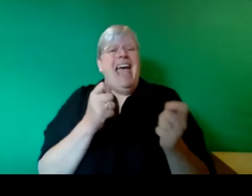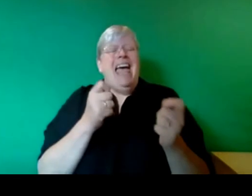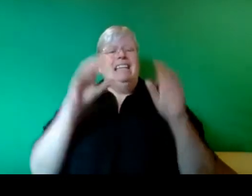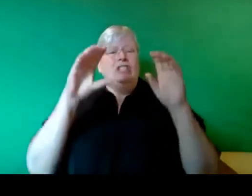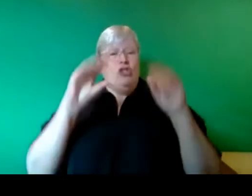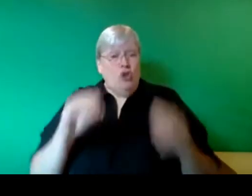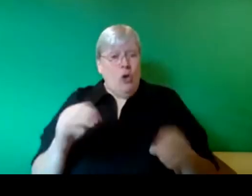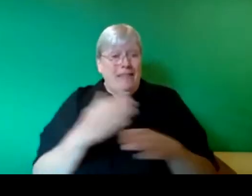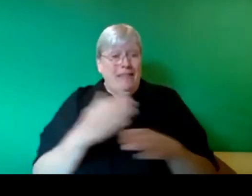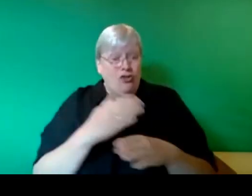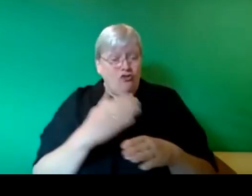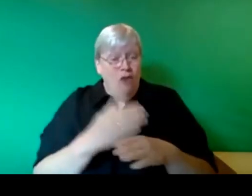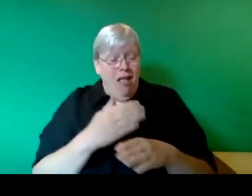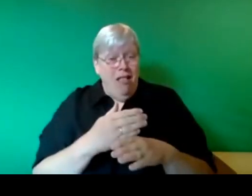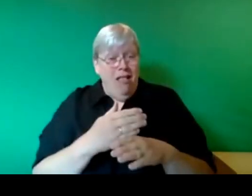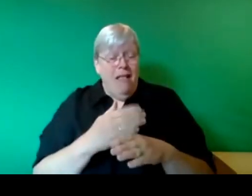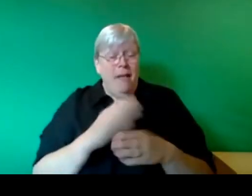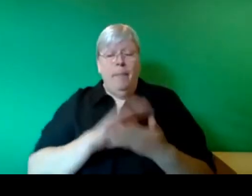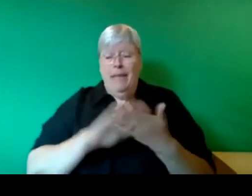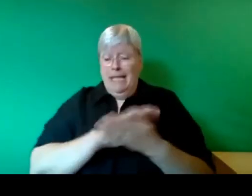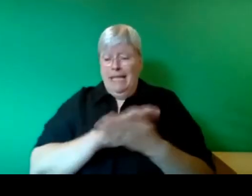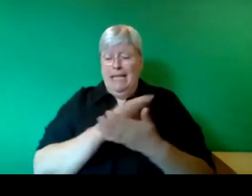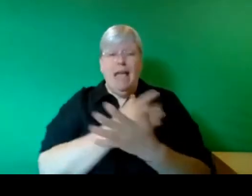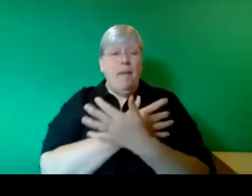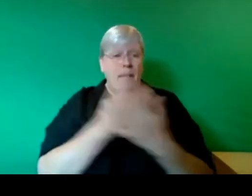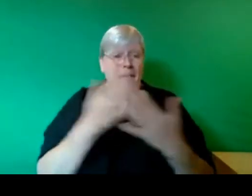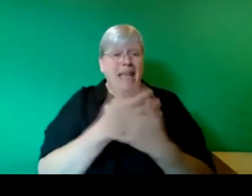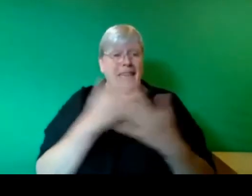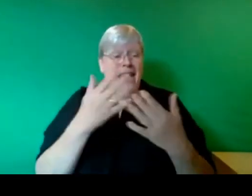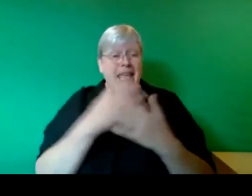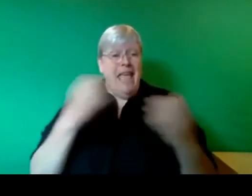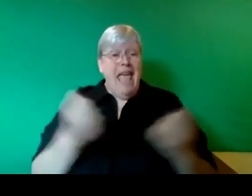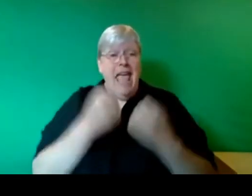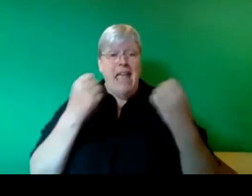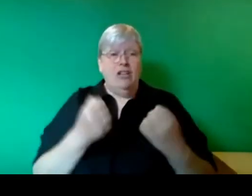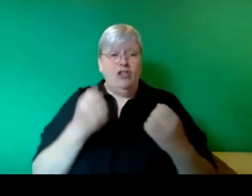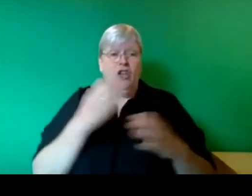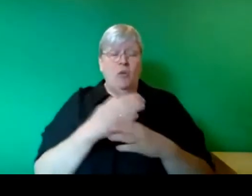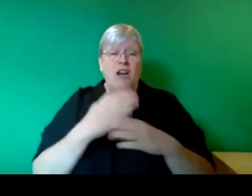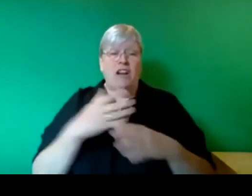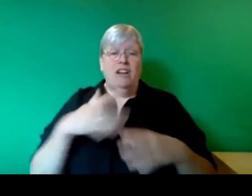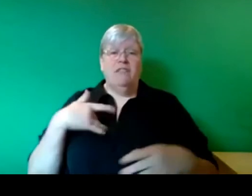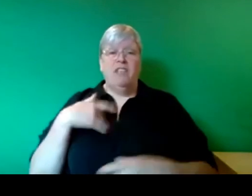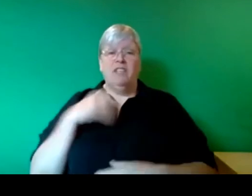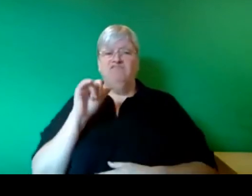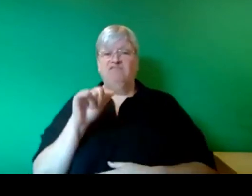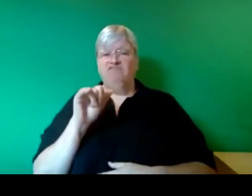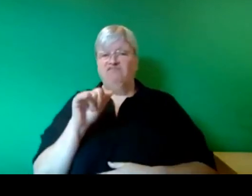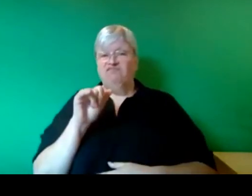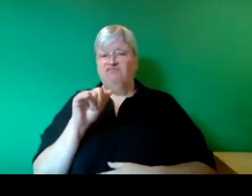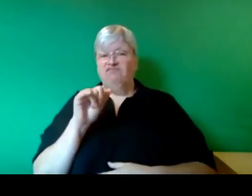of Scotland's energy workers are highly sceptical when business and government use, and perhaps